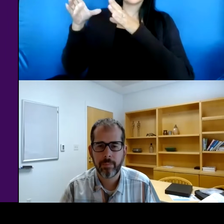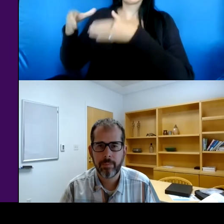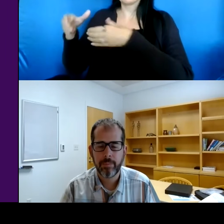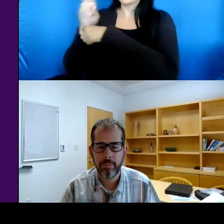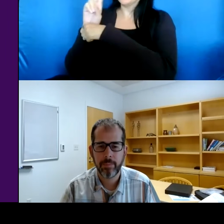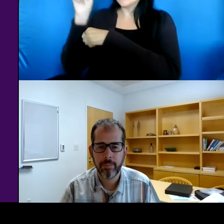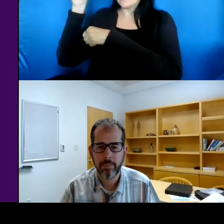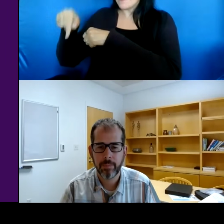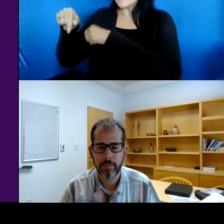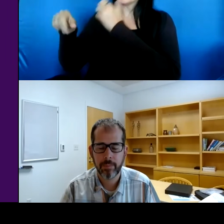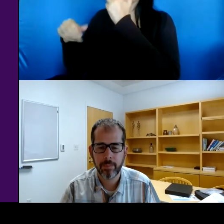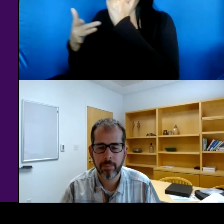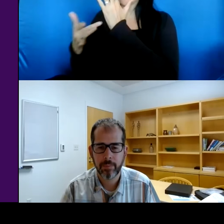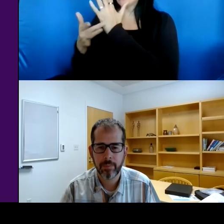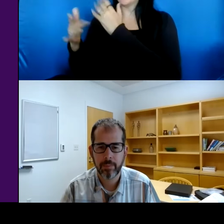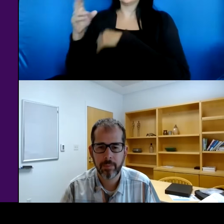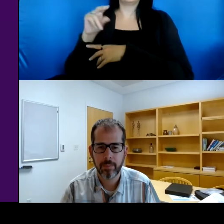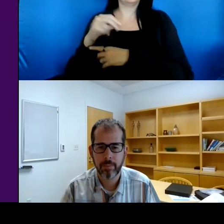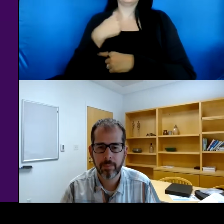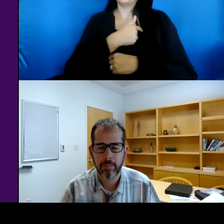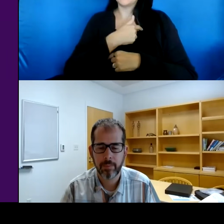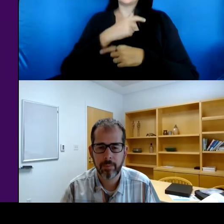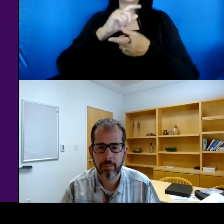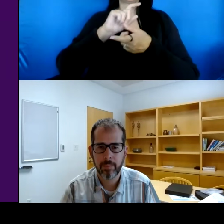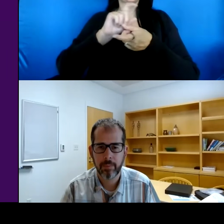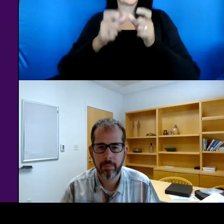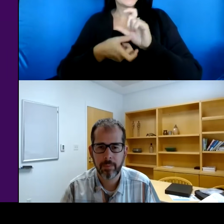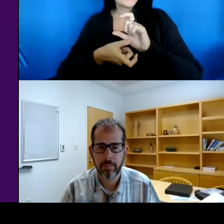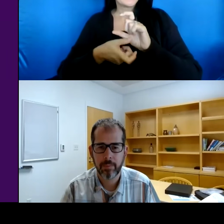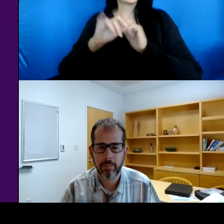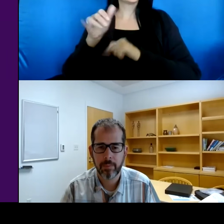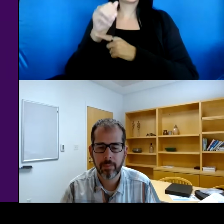with the web. We change, James Williams talks about how his disability changes and he uses